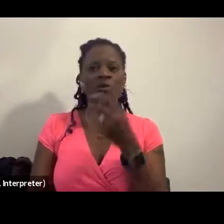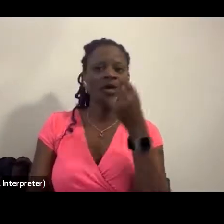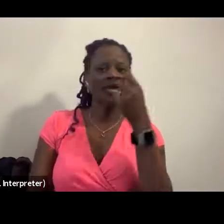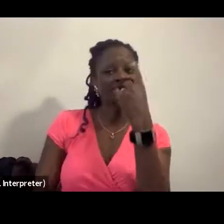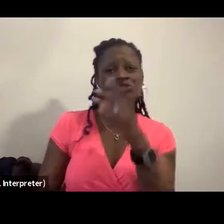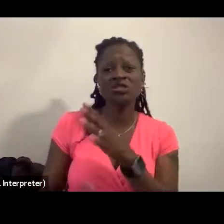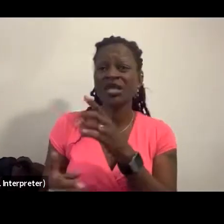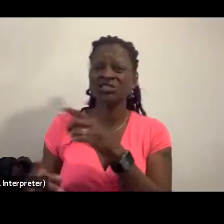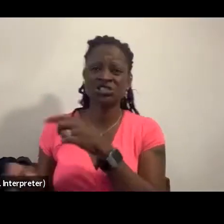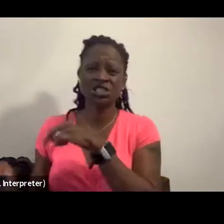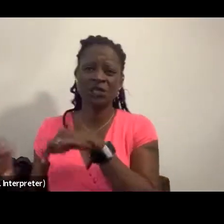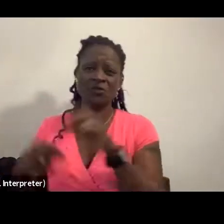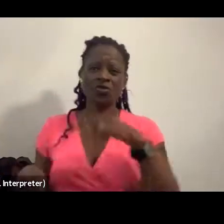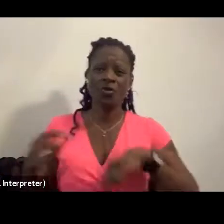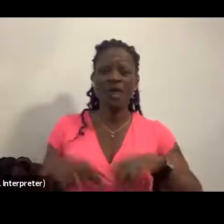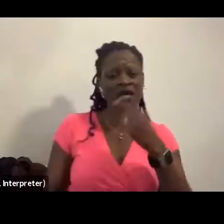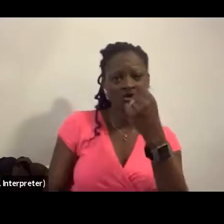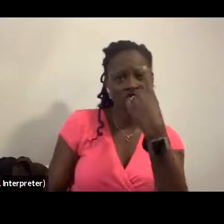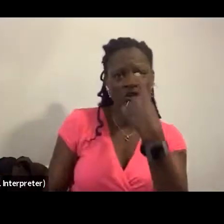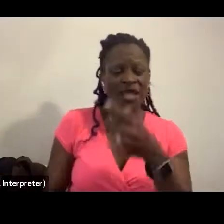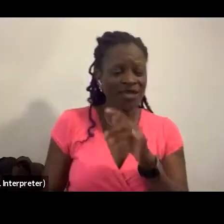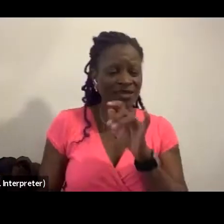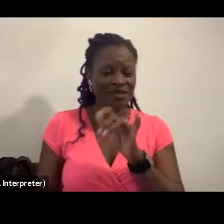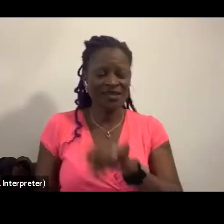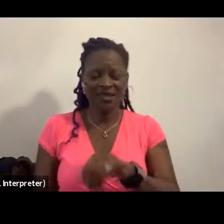health officials working to end the pandemic.